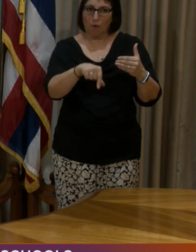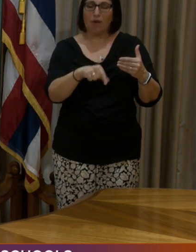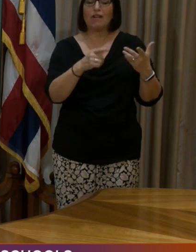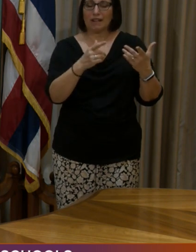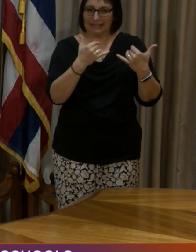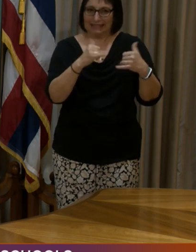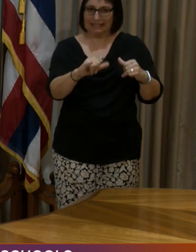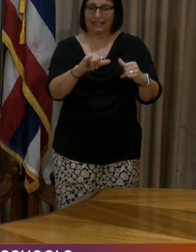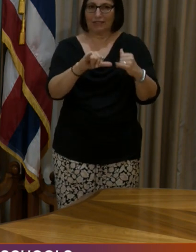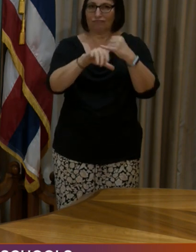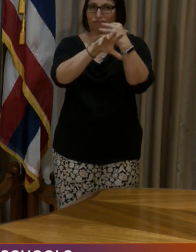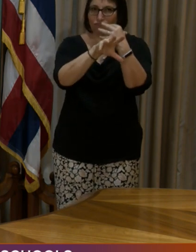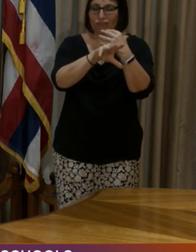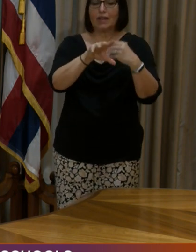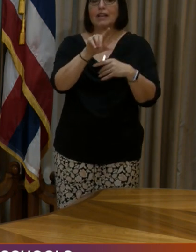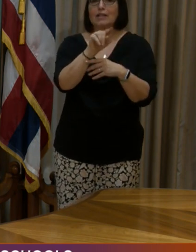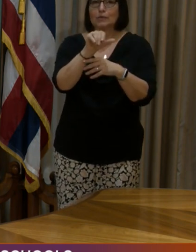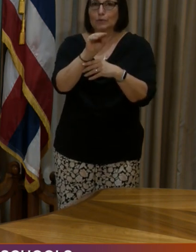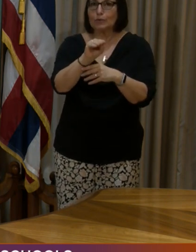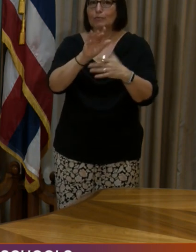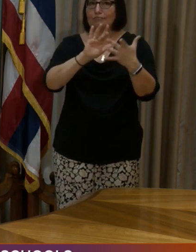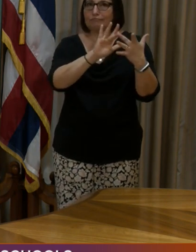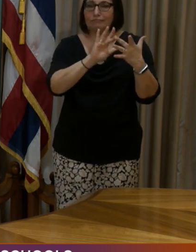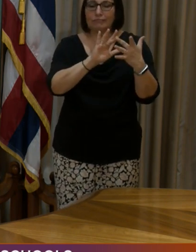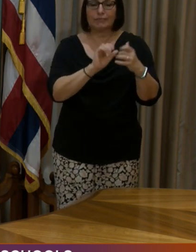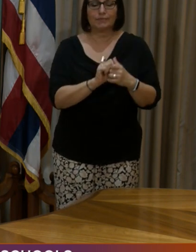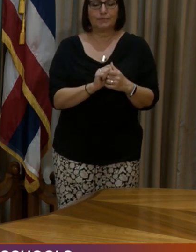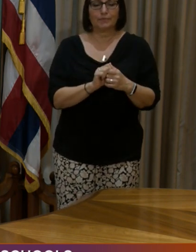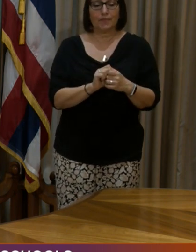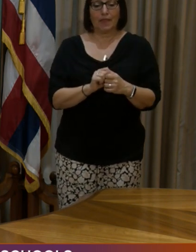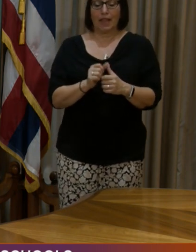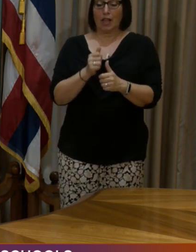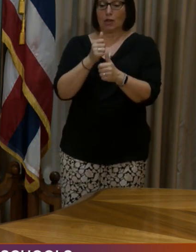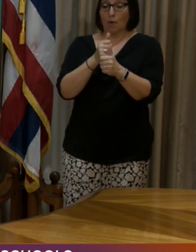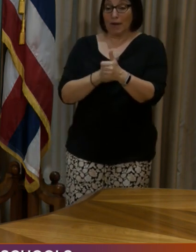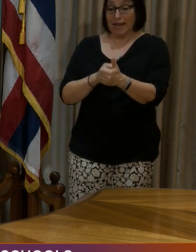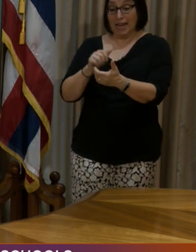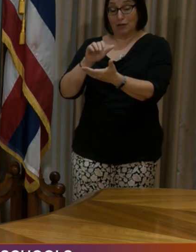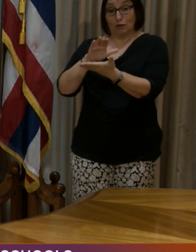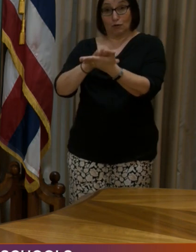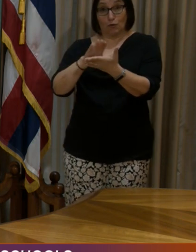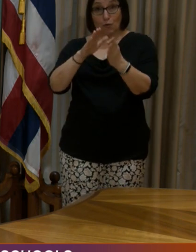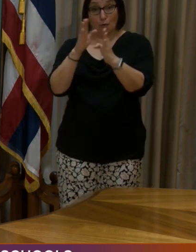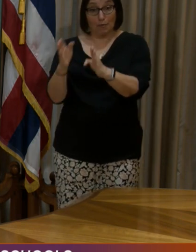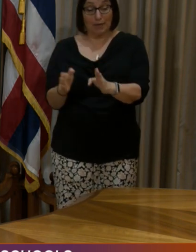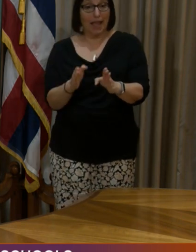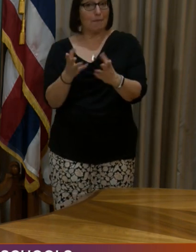QUARTER BASED ON CONDITIONS AT THE TIME. WHEN WE TALK ABOUT A GRADUAL